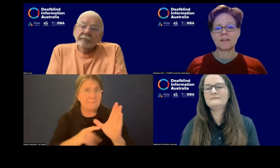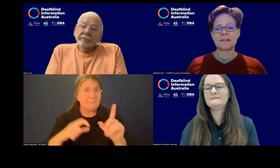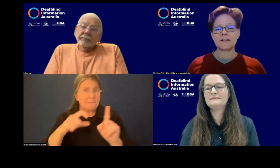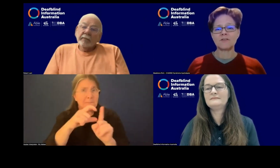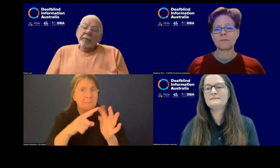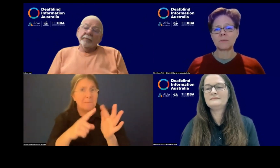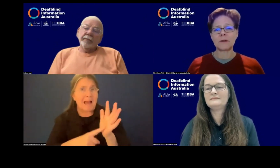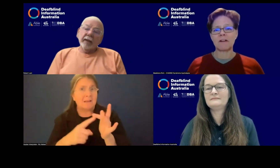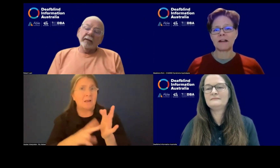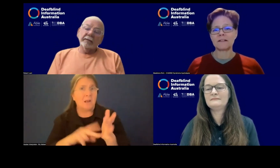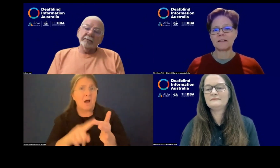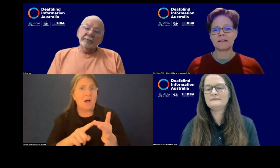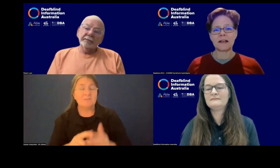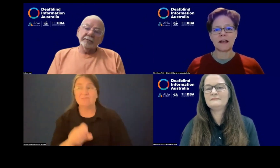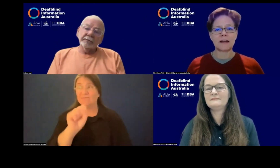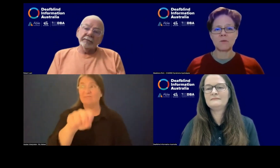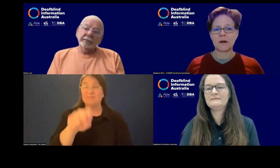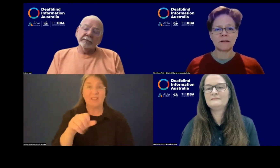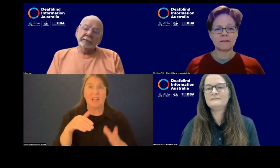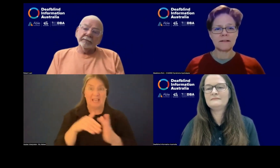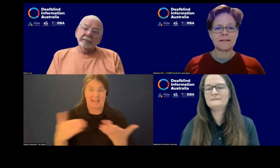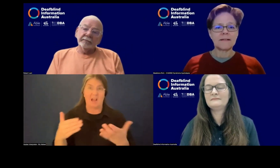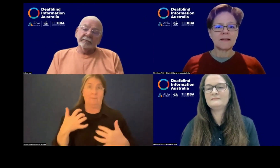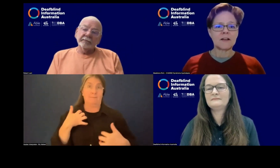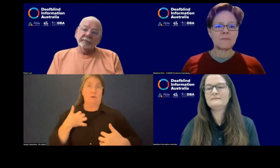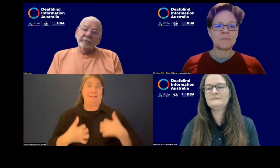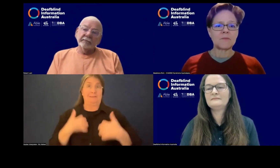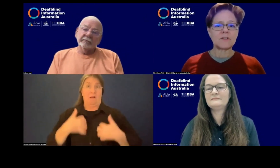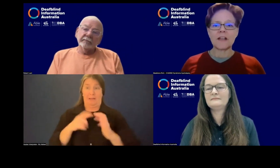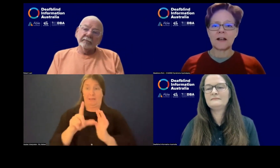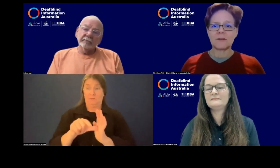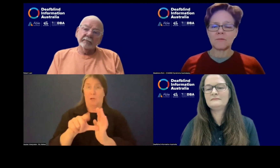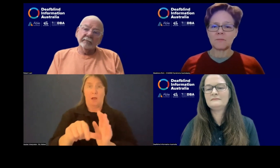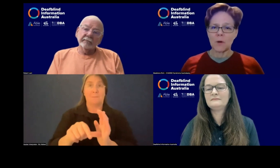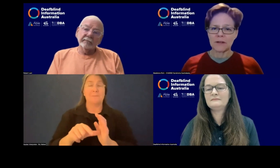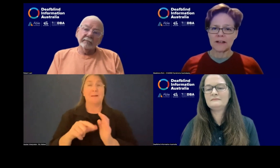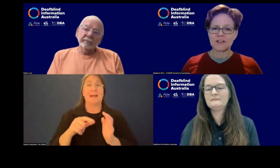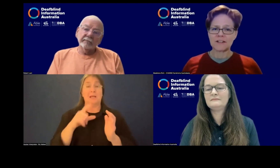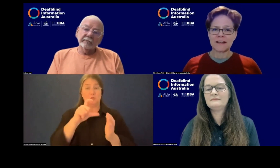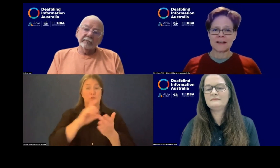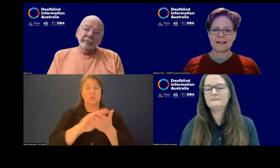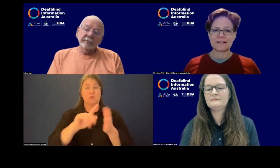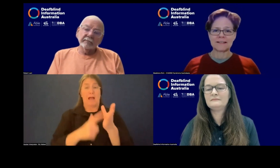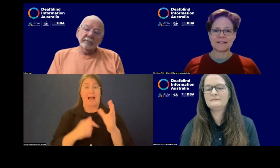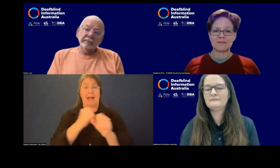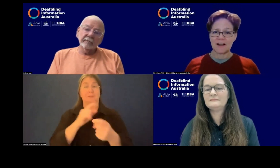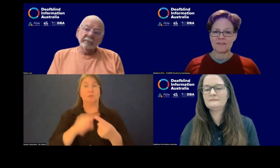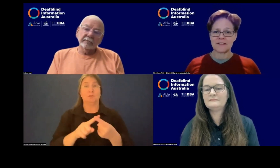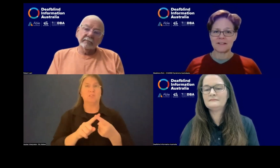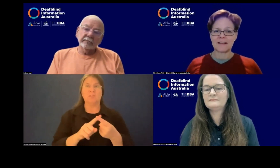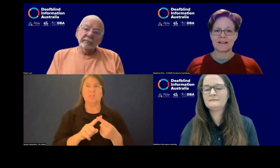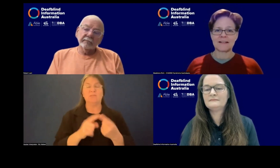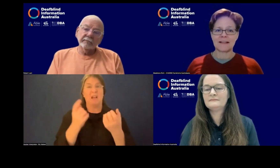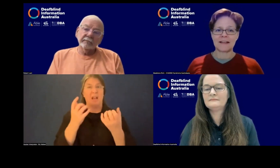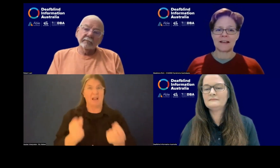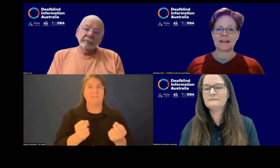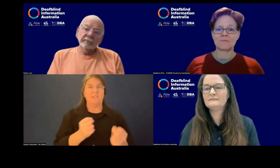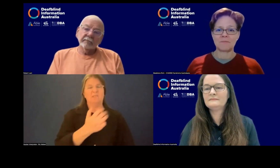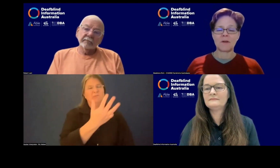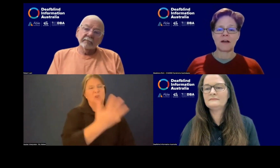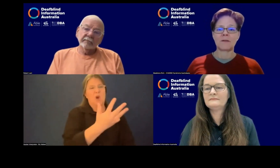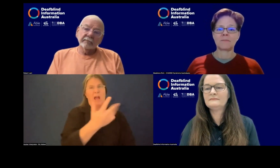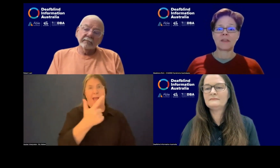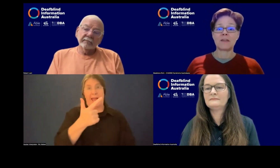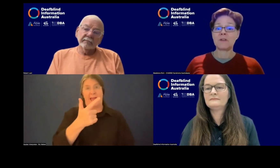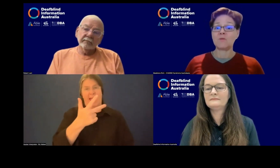The syndrome's been around since '81. Our population are surviving and they are keeping